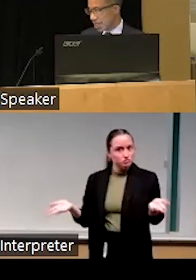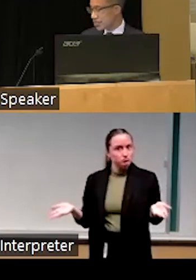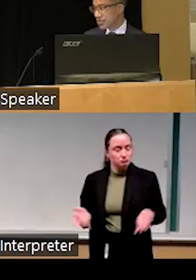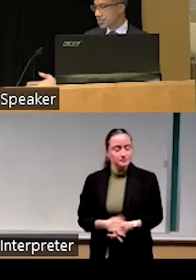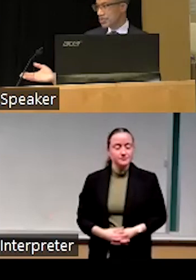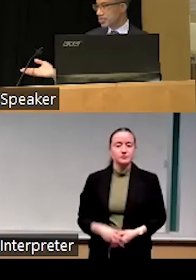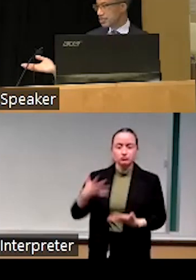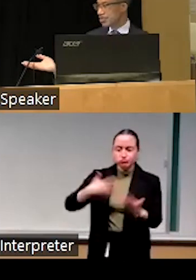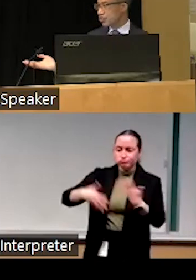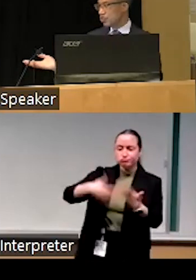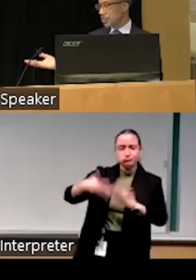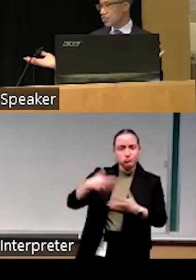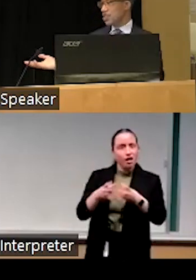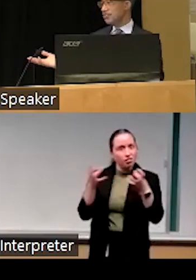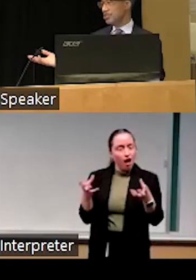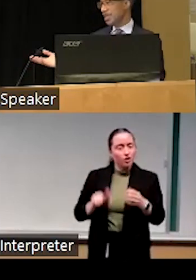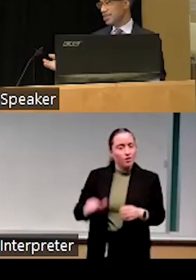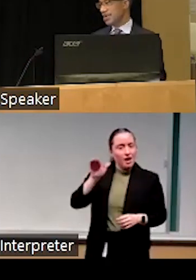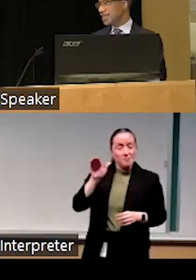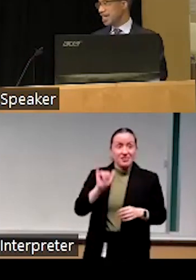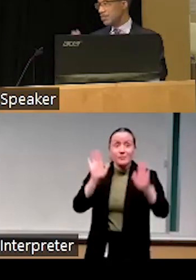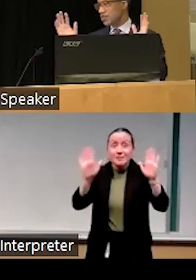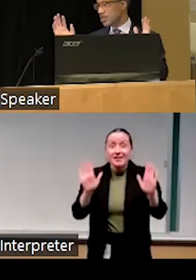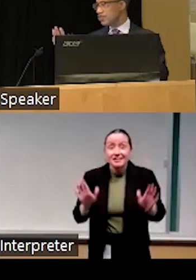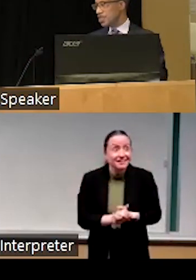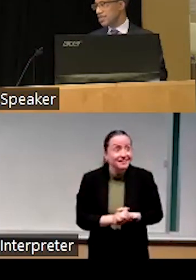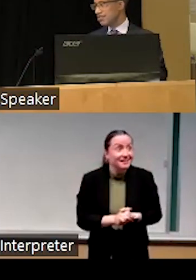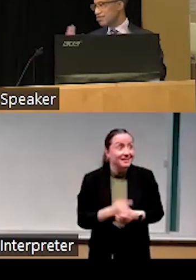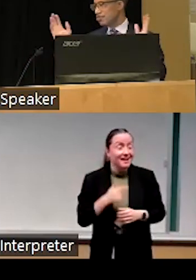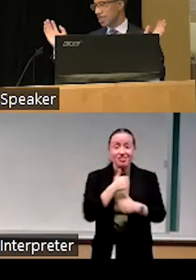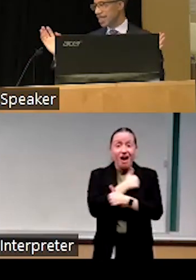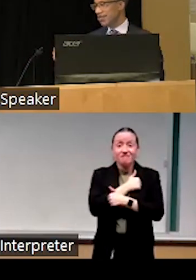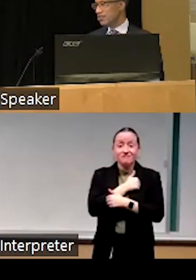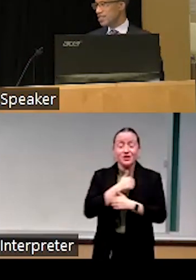um it was it was it was wonderful I had a great time we were in the woods we were playing we